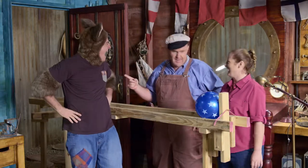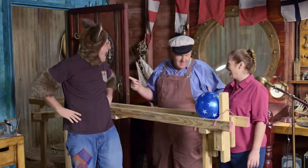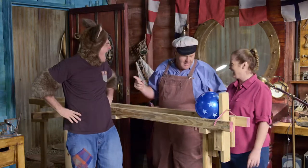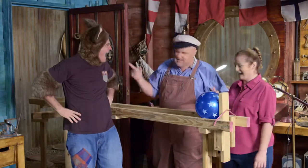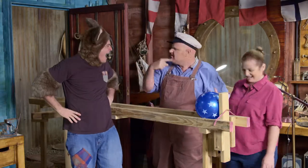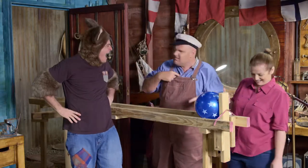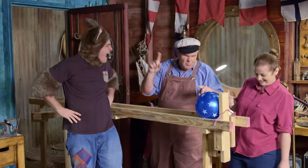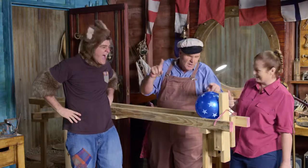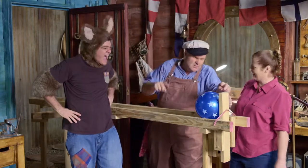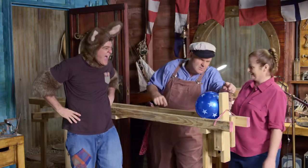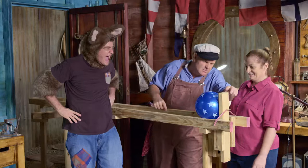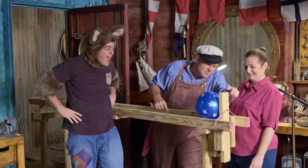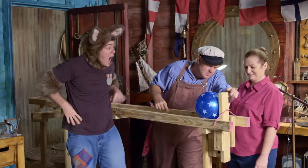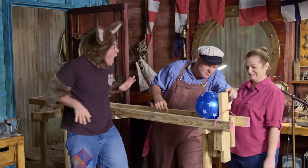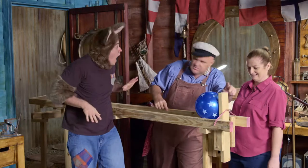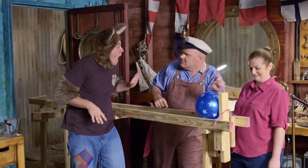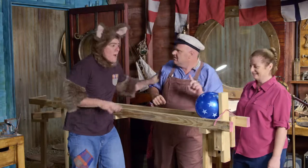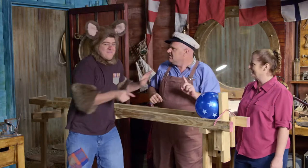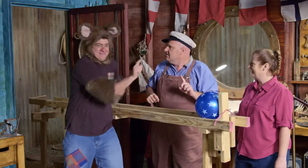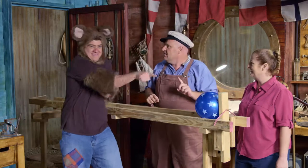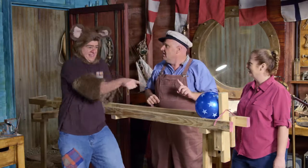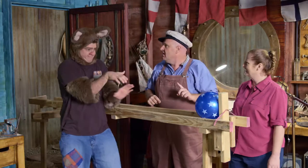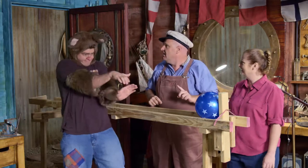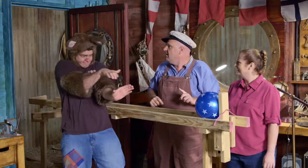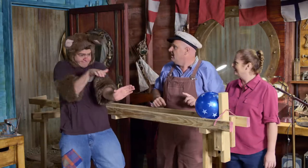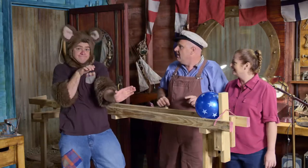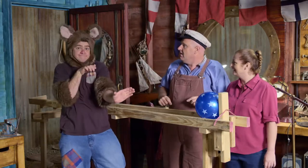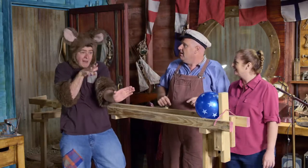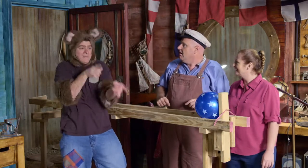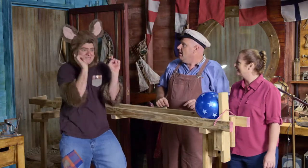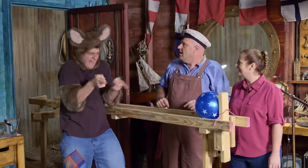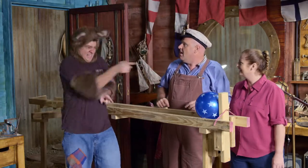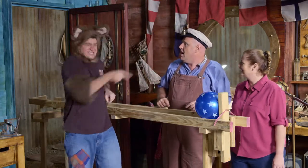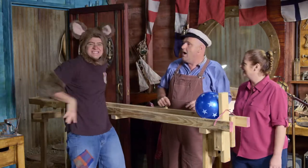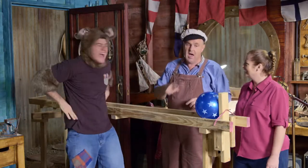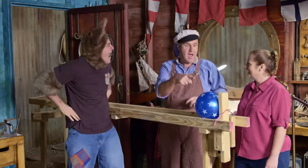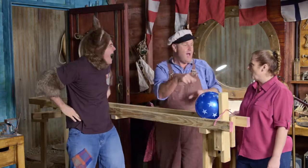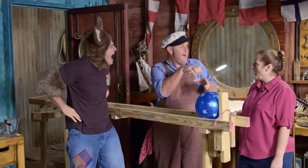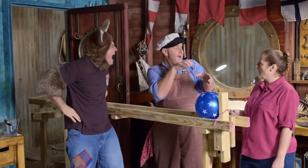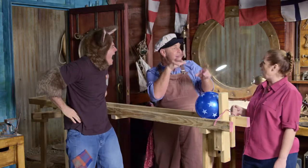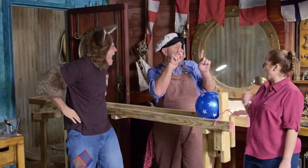Did you? Yep. What's this for? This is the trigger. That is what makes it start.